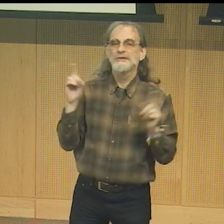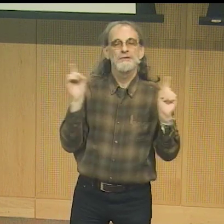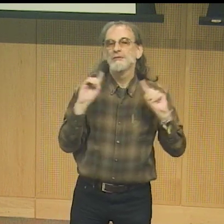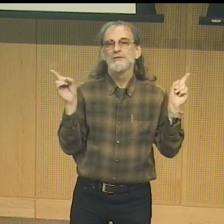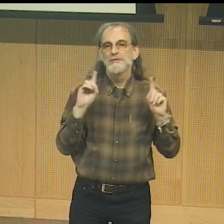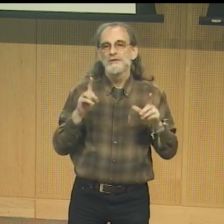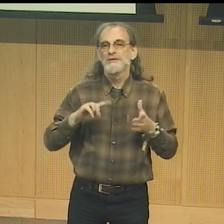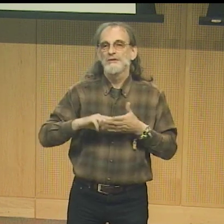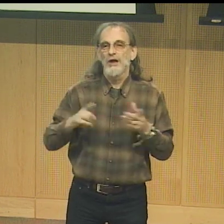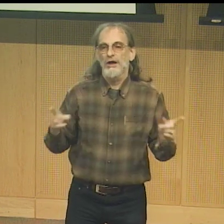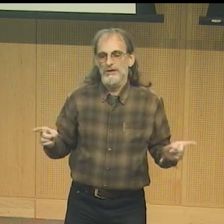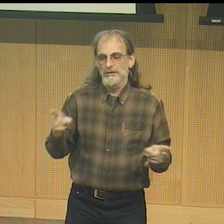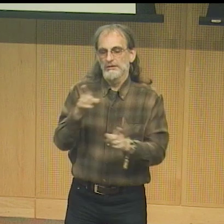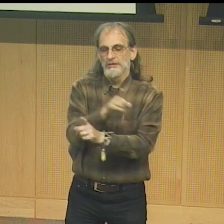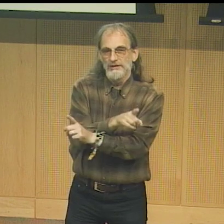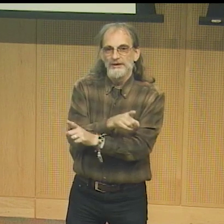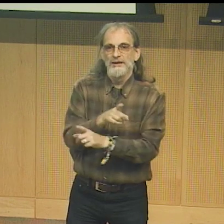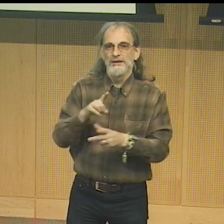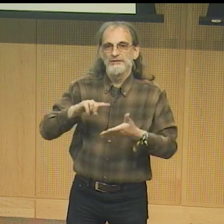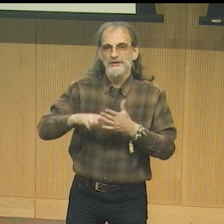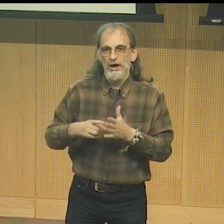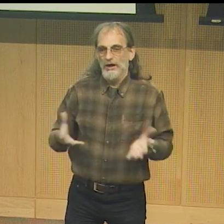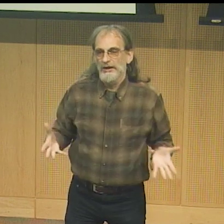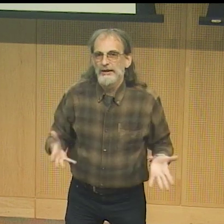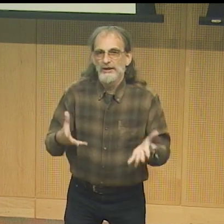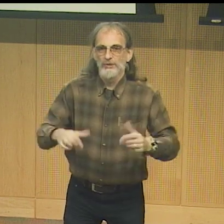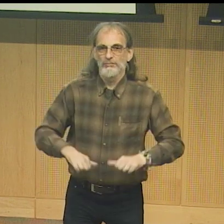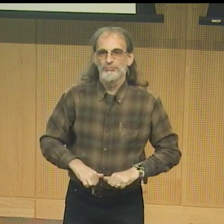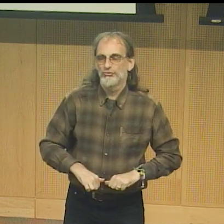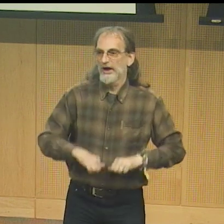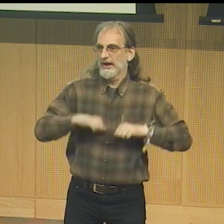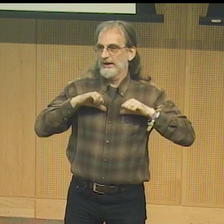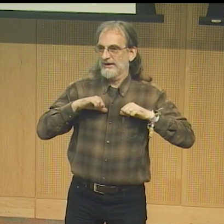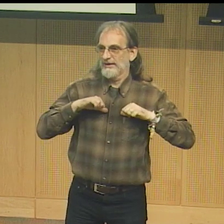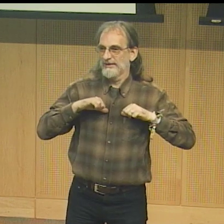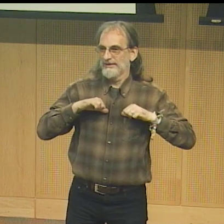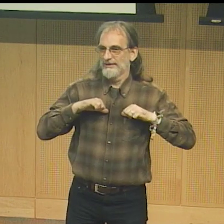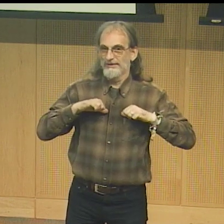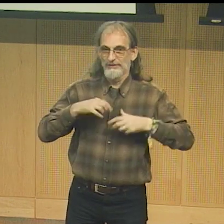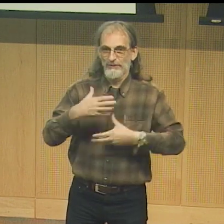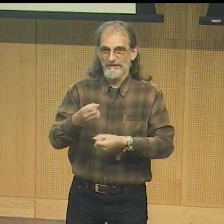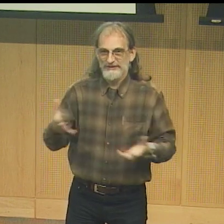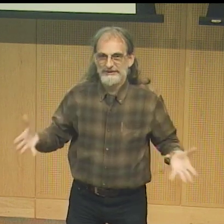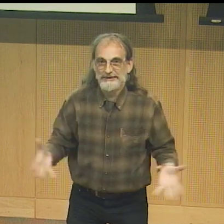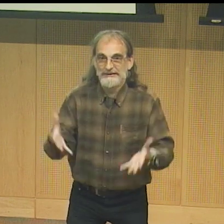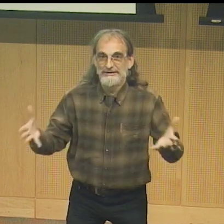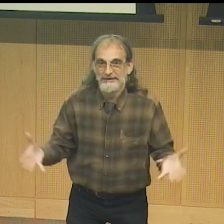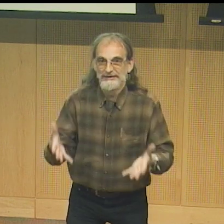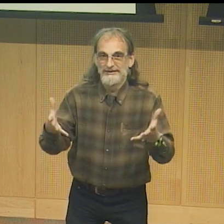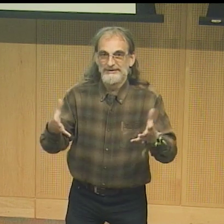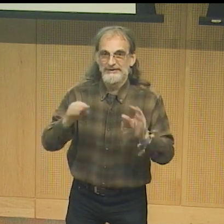put on to us, we have to stop for a moment and think about who we are and take a look at us-- look at ourselves individually.